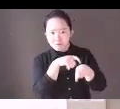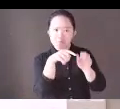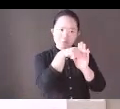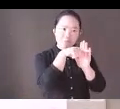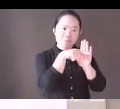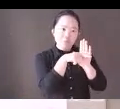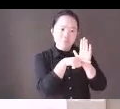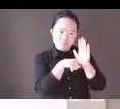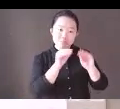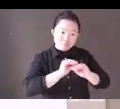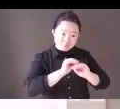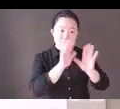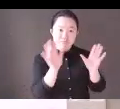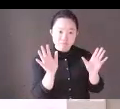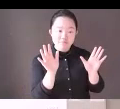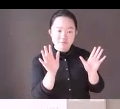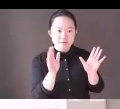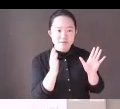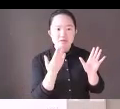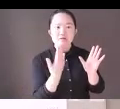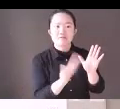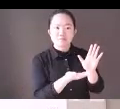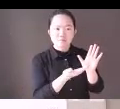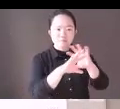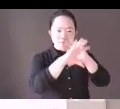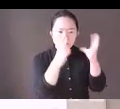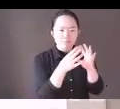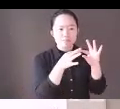all the or many of the aspects of accessibility and perspectives the user perspective a legal